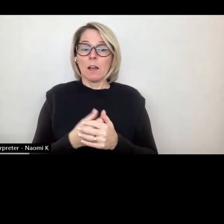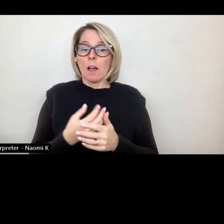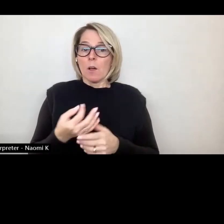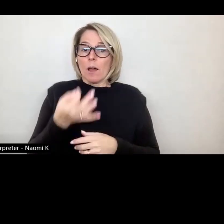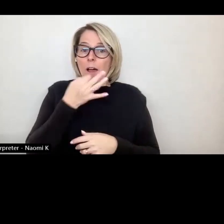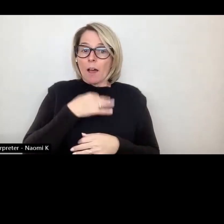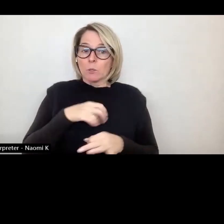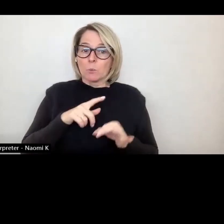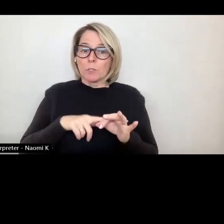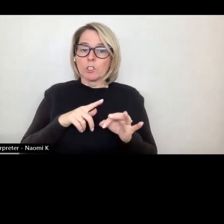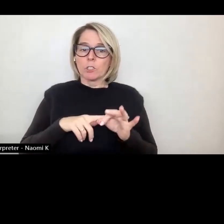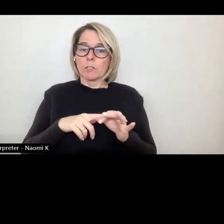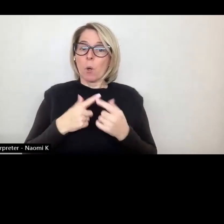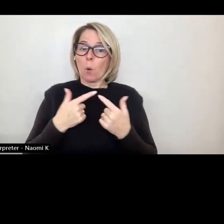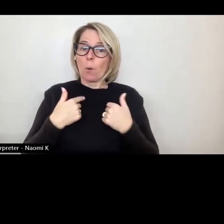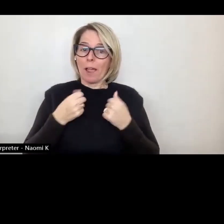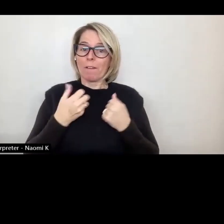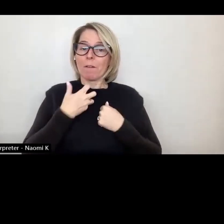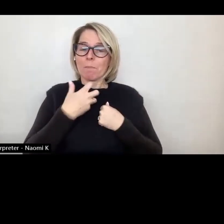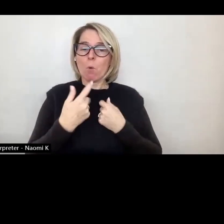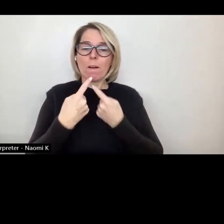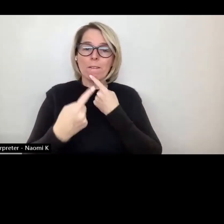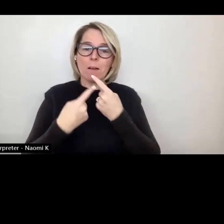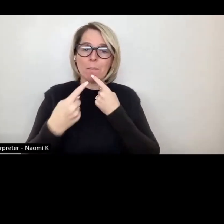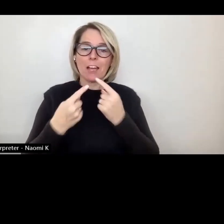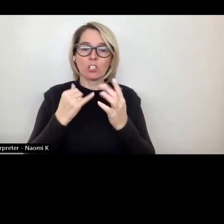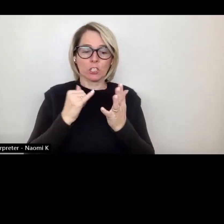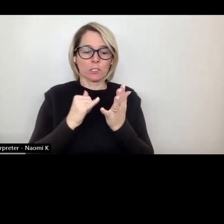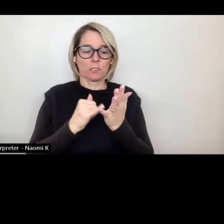We don't have any additional scheduled at this time.